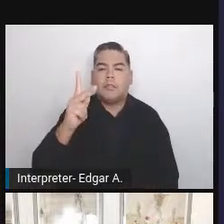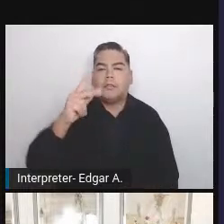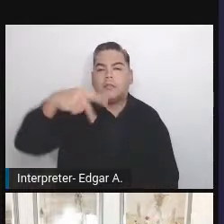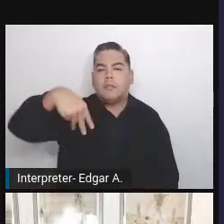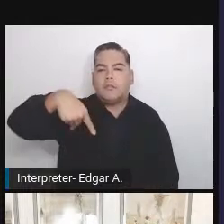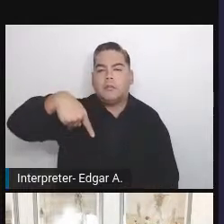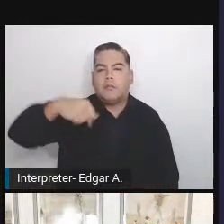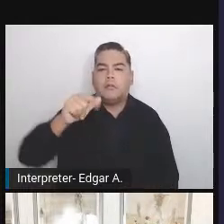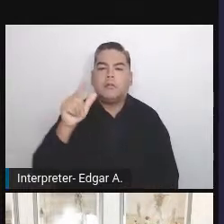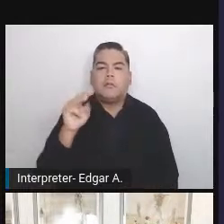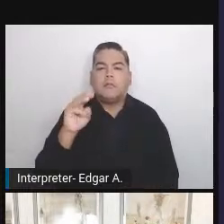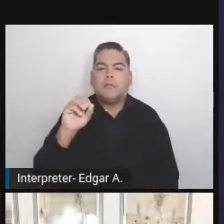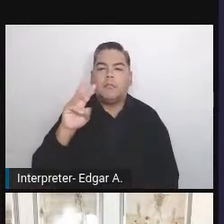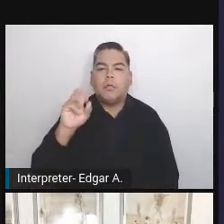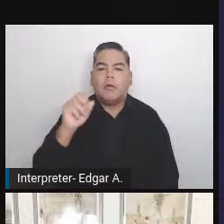My name is Maciek Palmowski and I